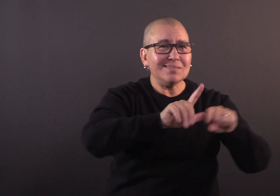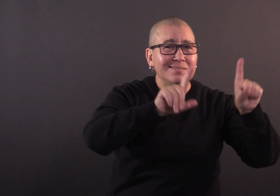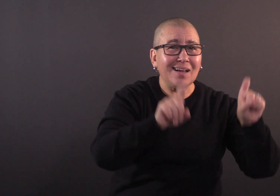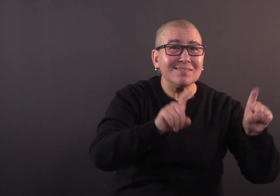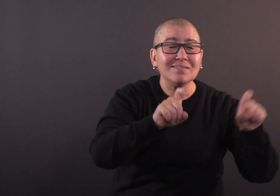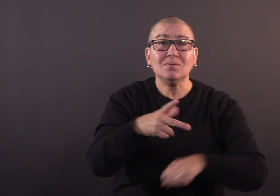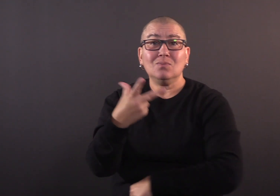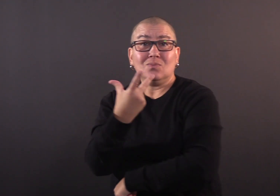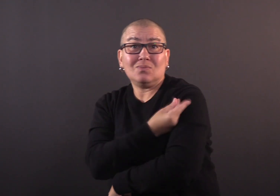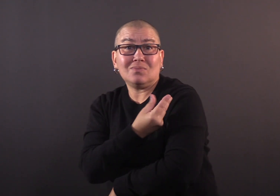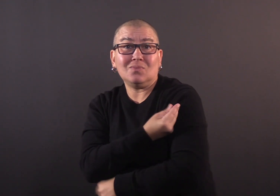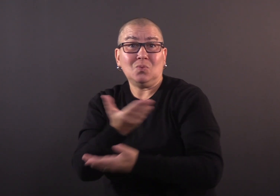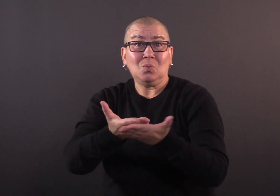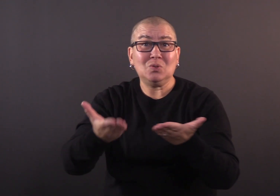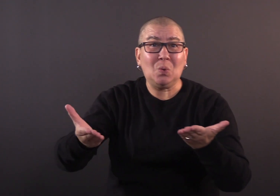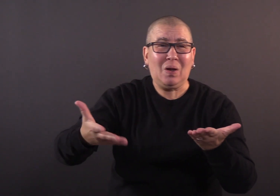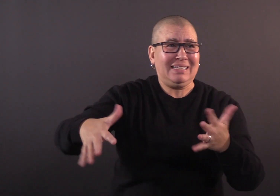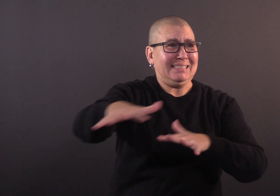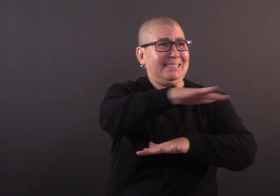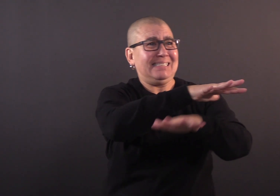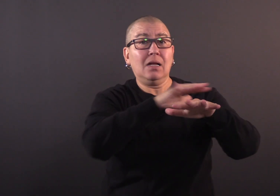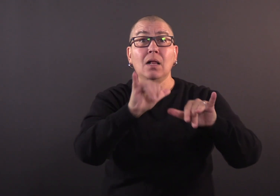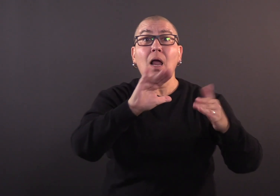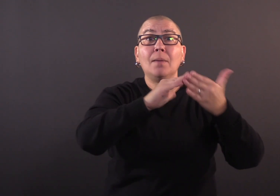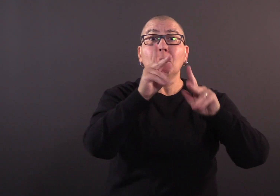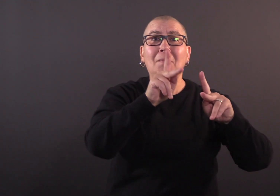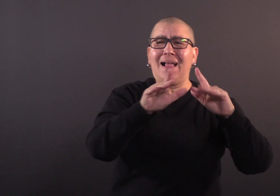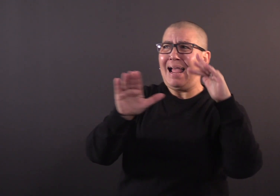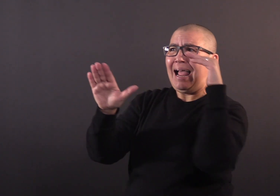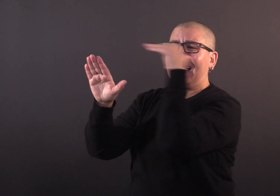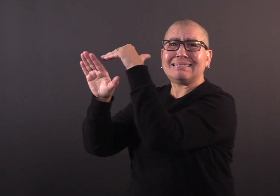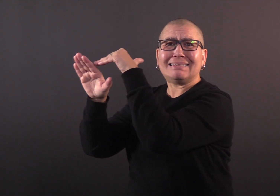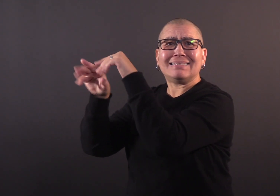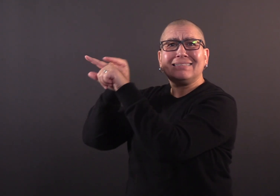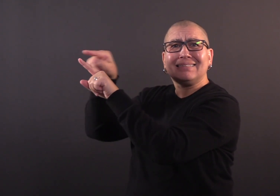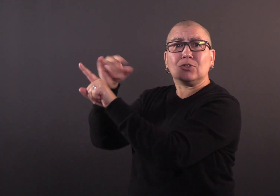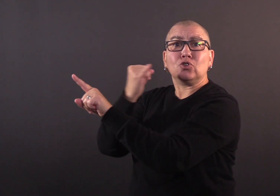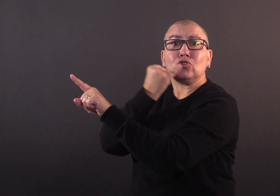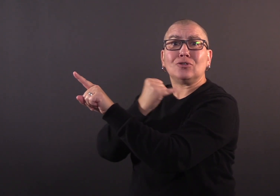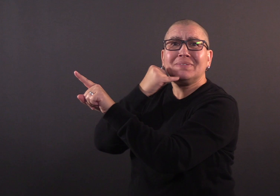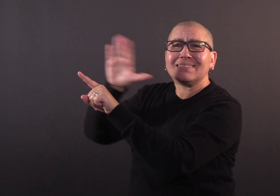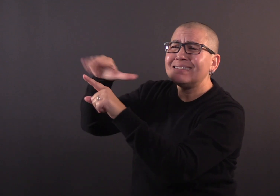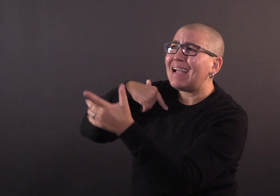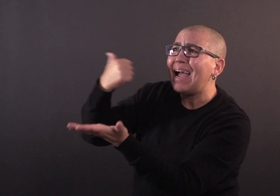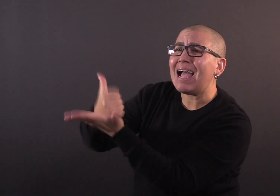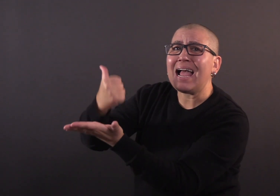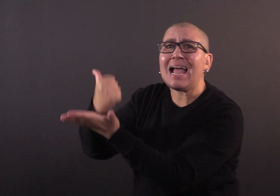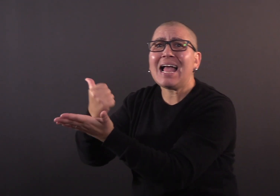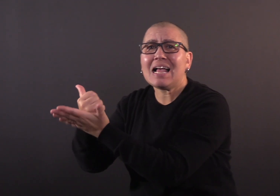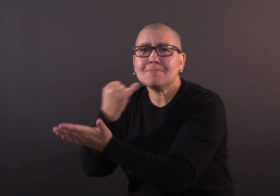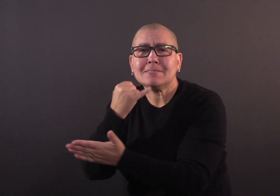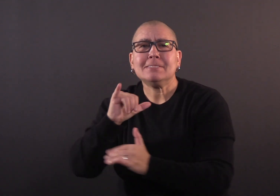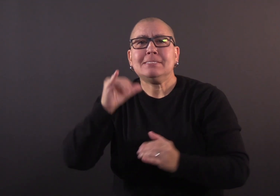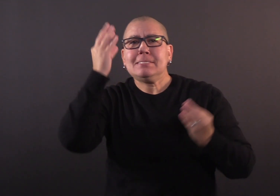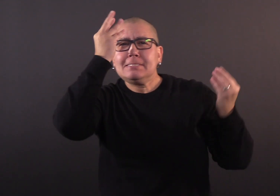community needs. Facing numerous accessibility barriers to COVID-19 testing and vaccination